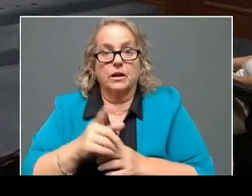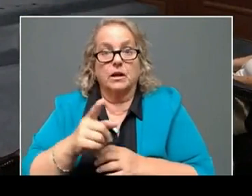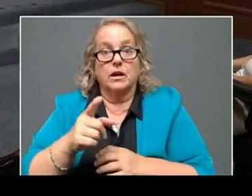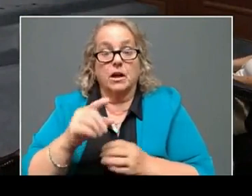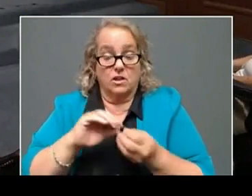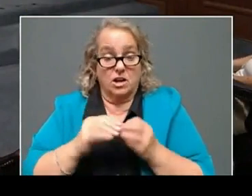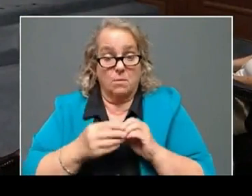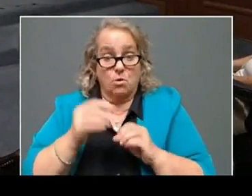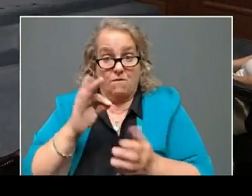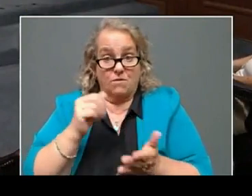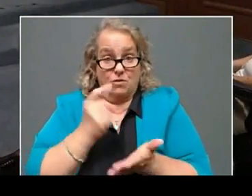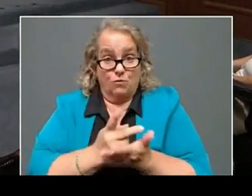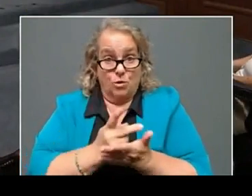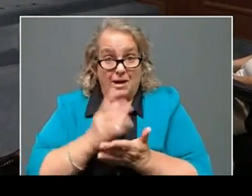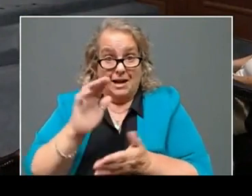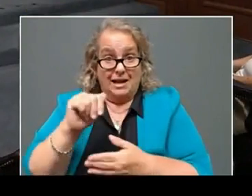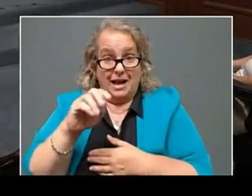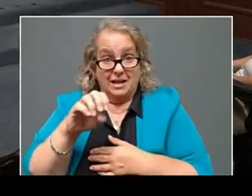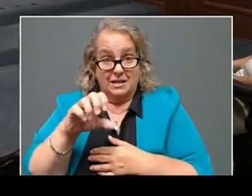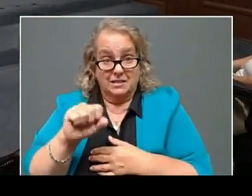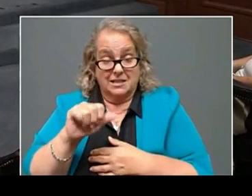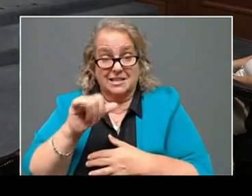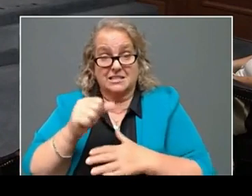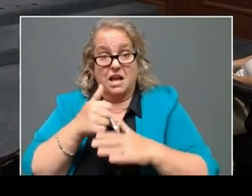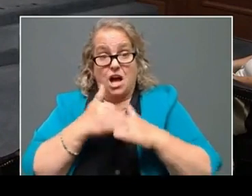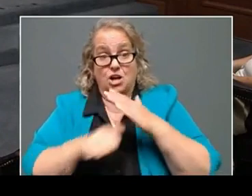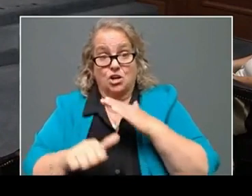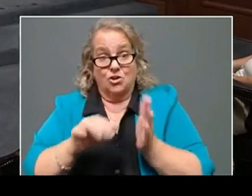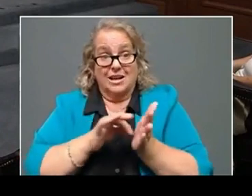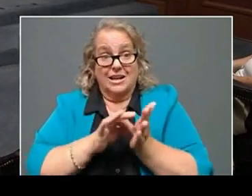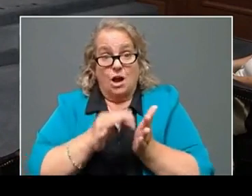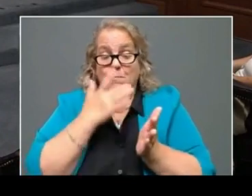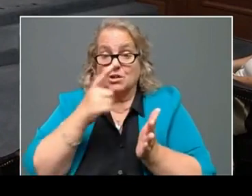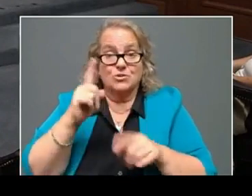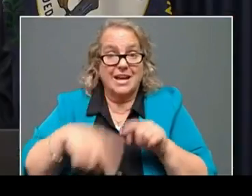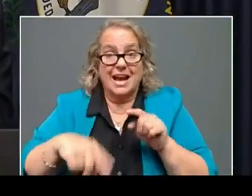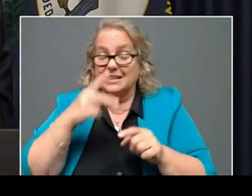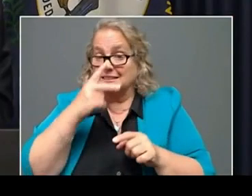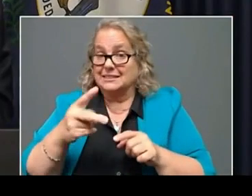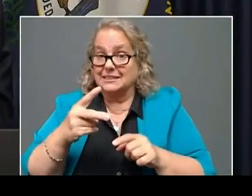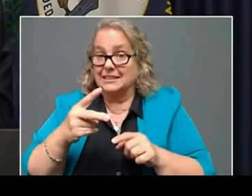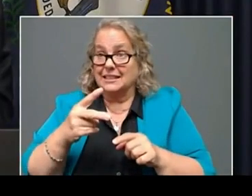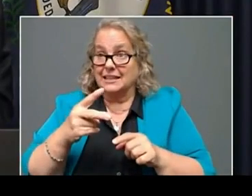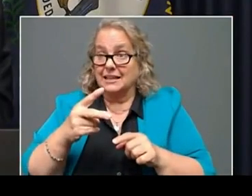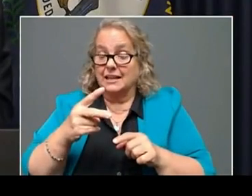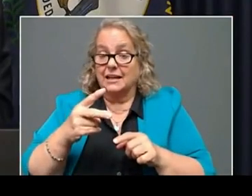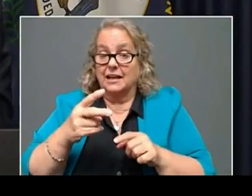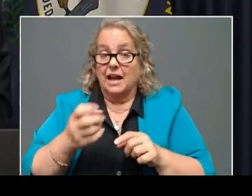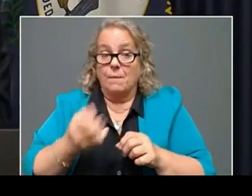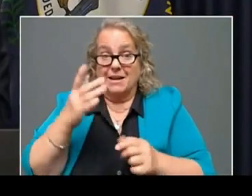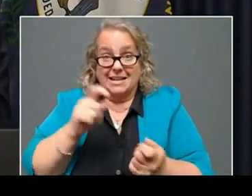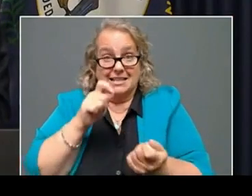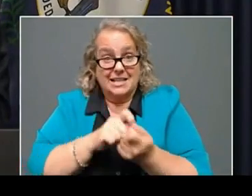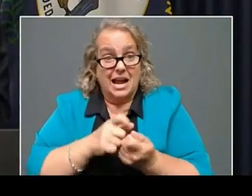variant is an under town because you're not able to see them fast enough. How many does the state confirmed? And we saw the chart of the rising number of